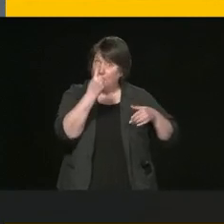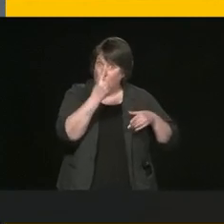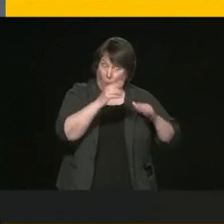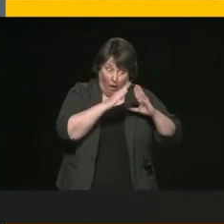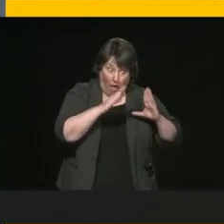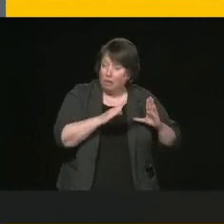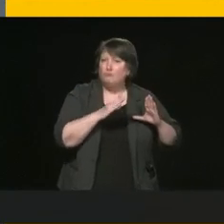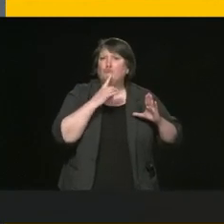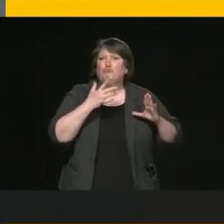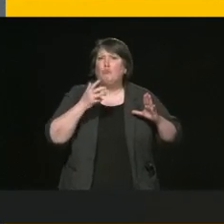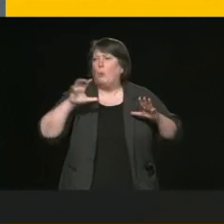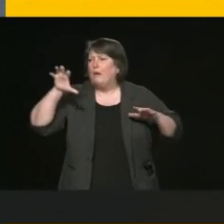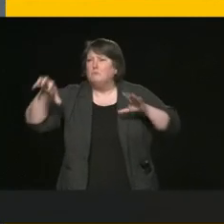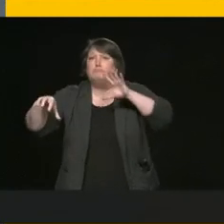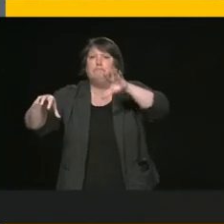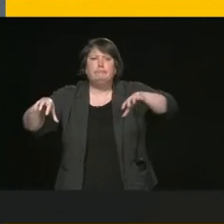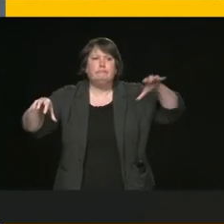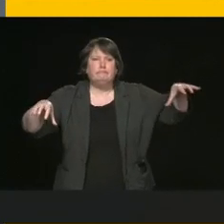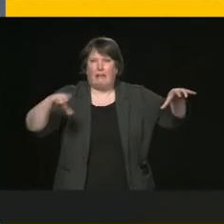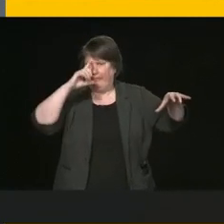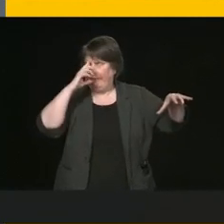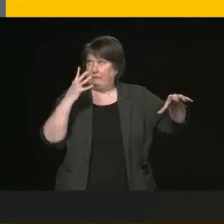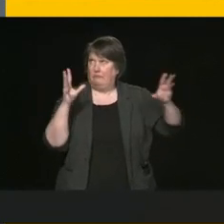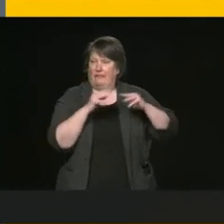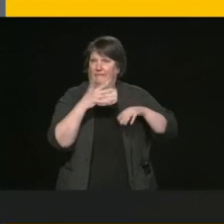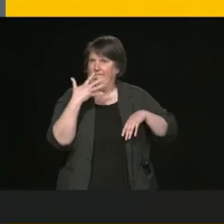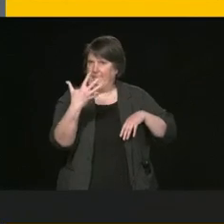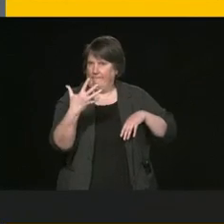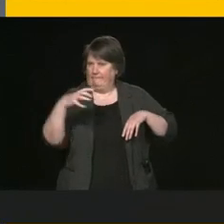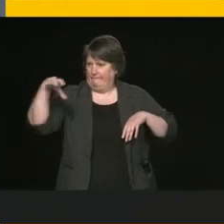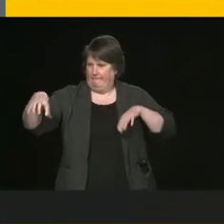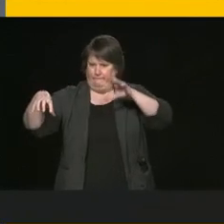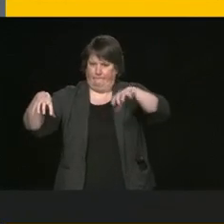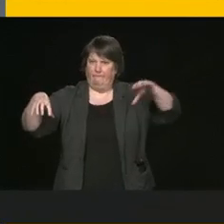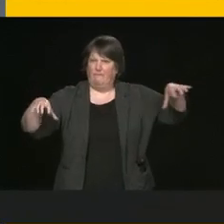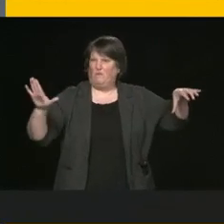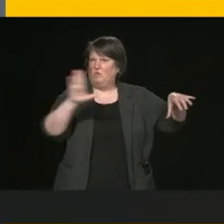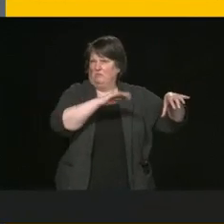SCATTERED ACROSS THE COUNTRY.